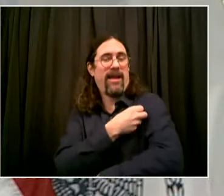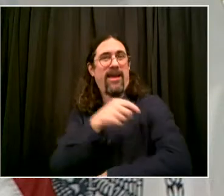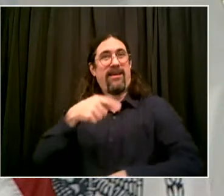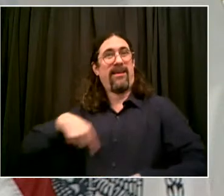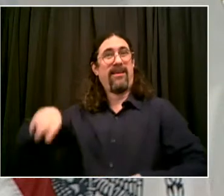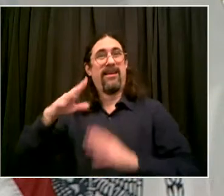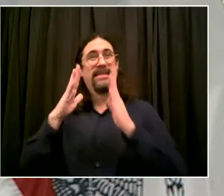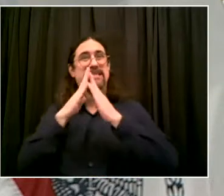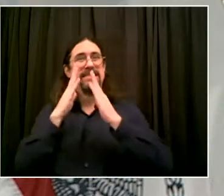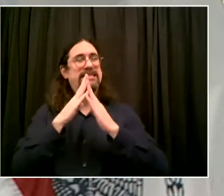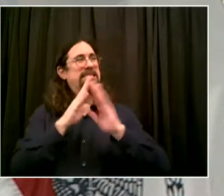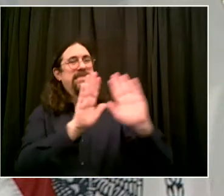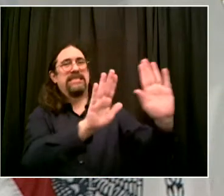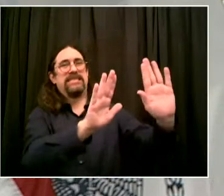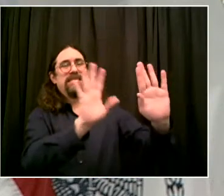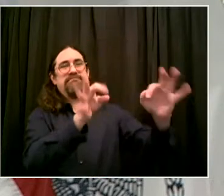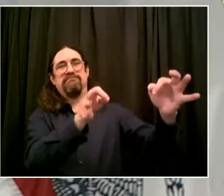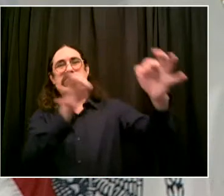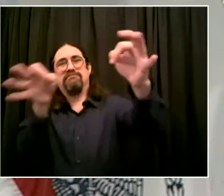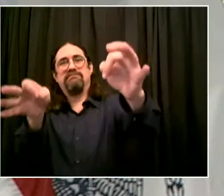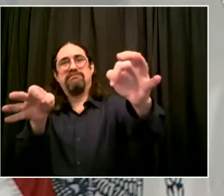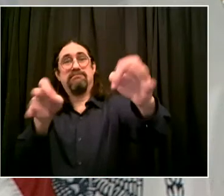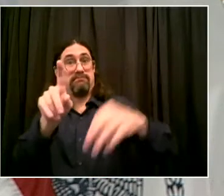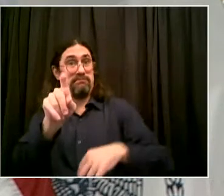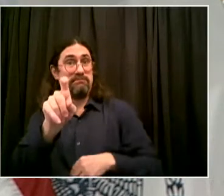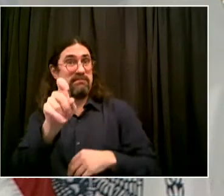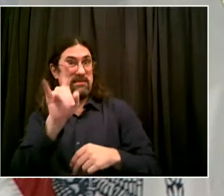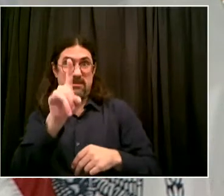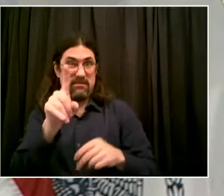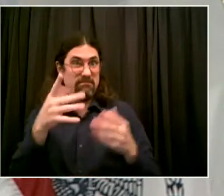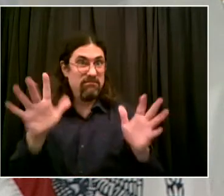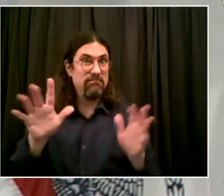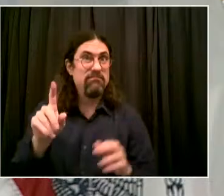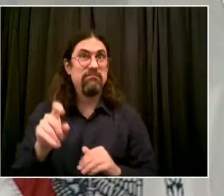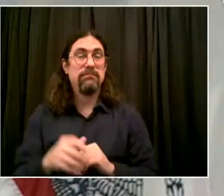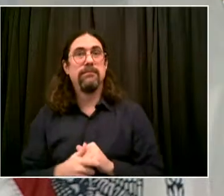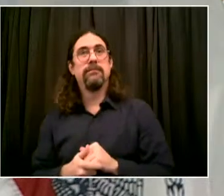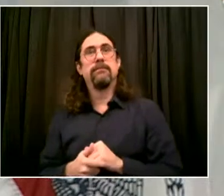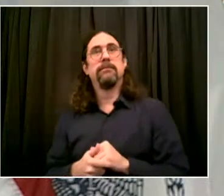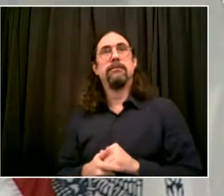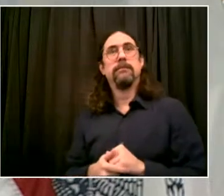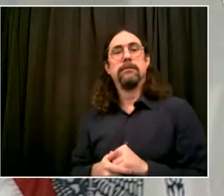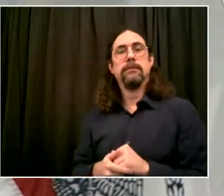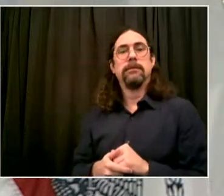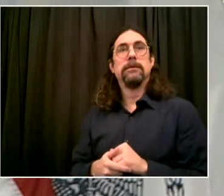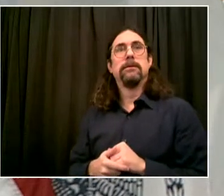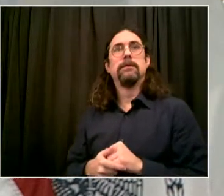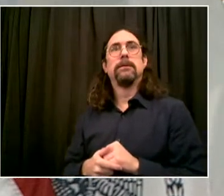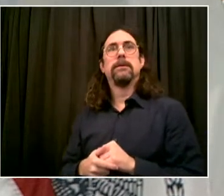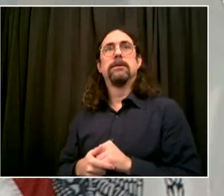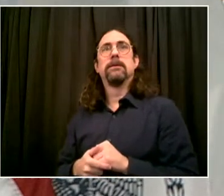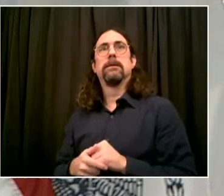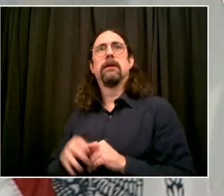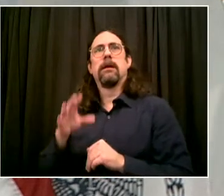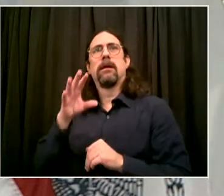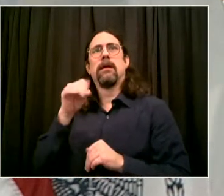LAST WEEK AND FOLLOW UP ASKING ABOUT